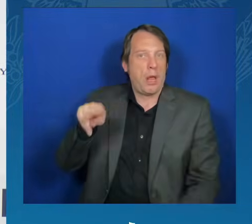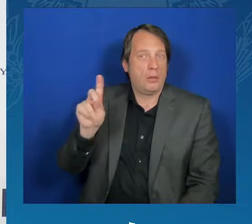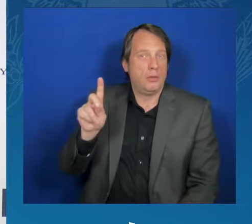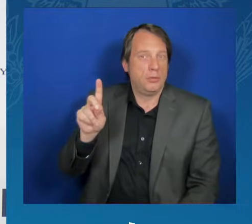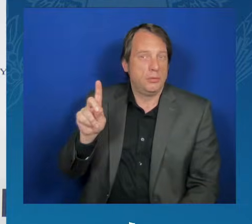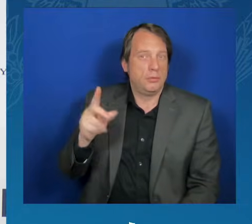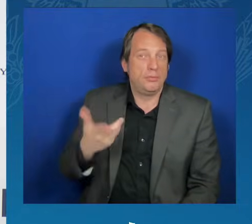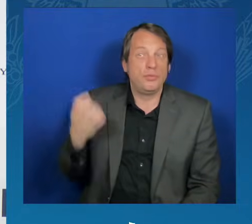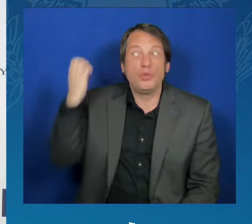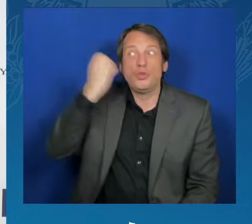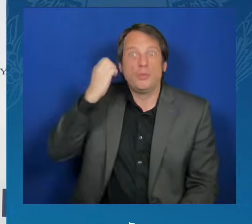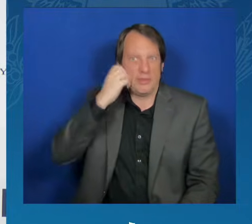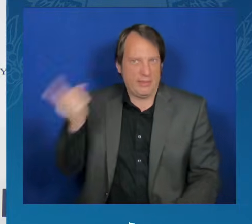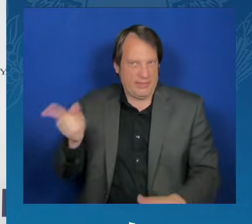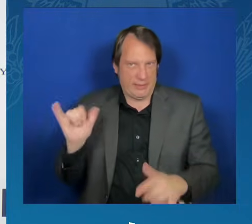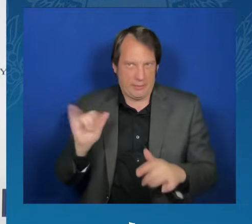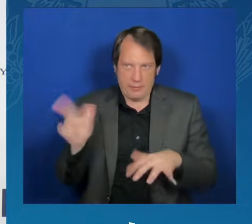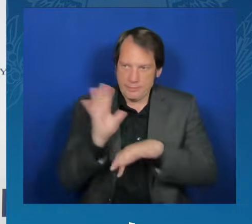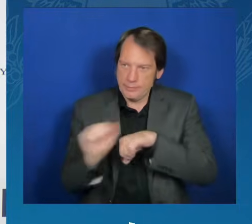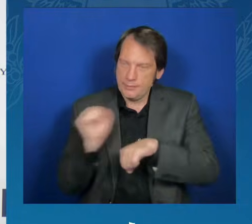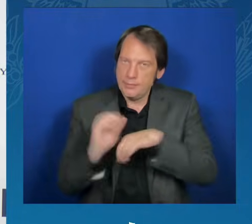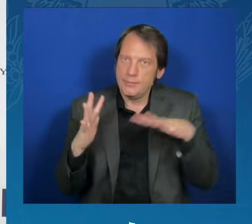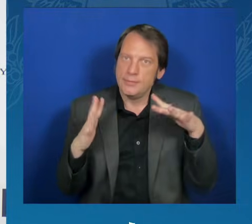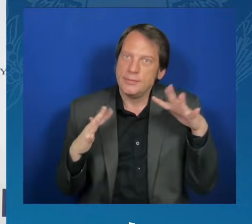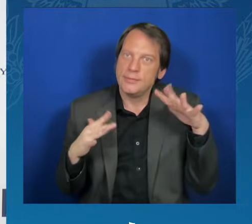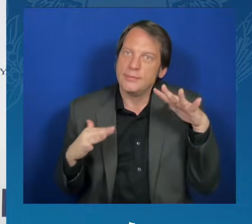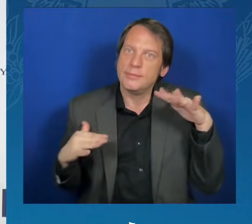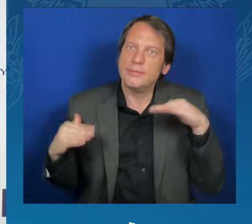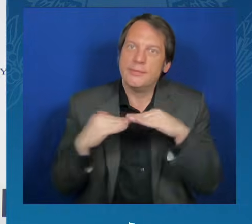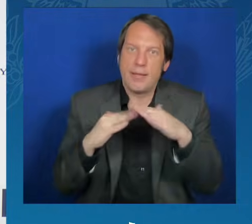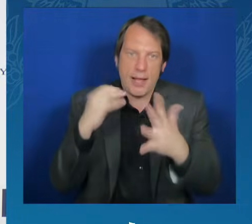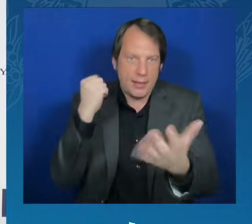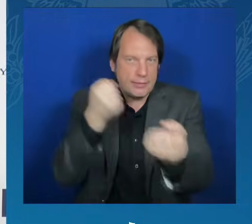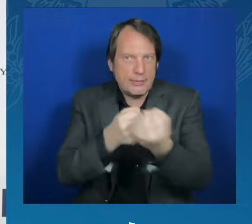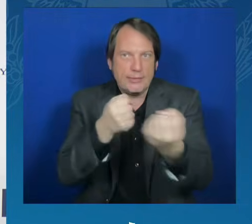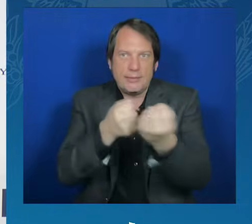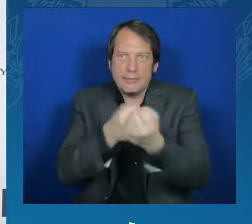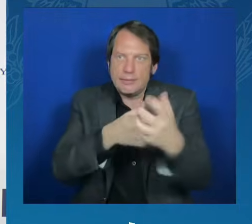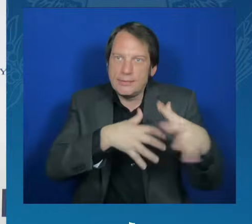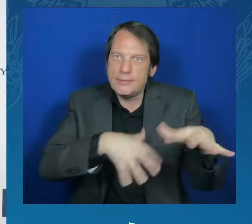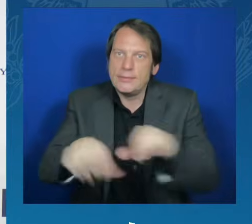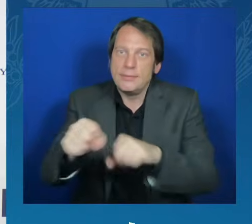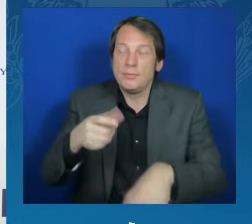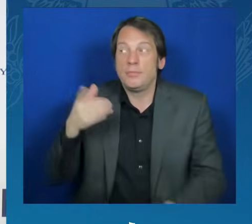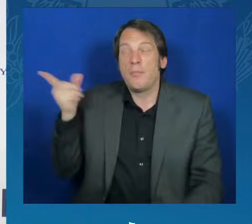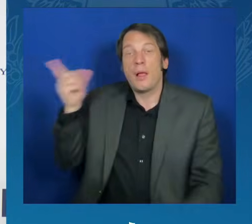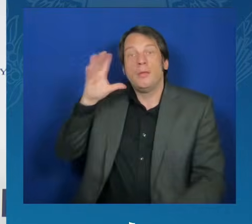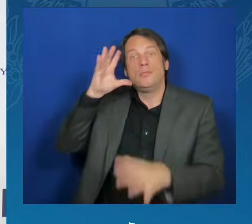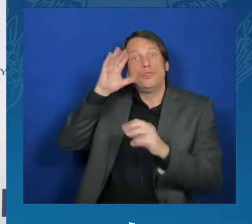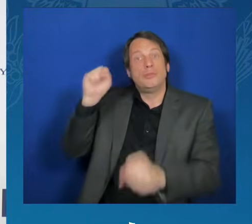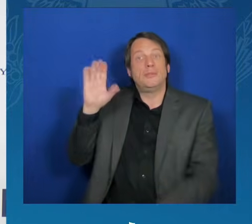the number of NATO members that have met the goal of spending 2 percent of GDP has doubled.